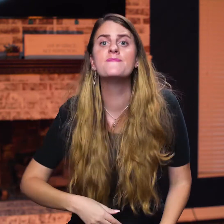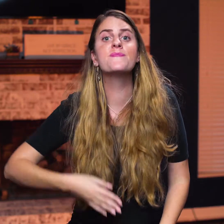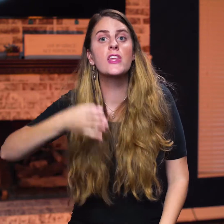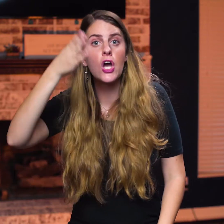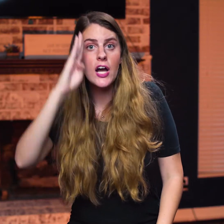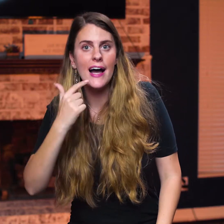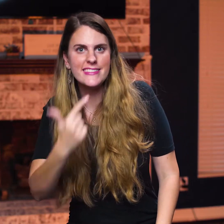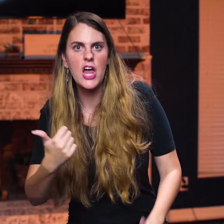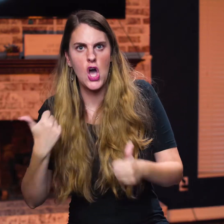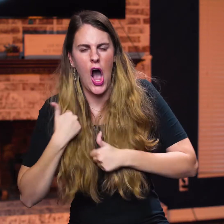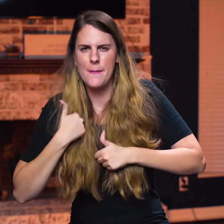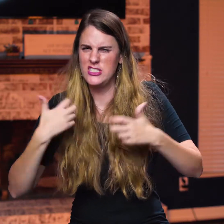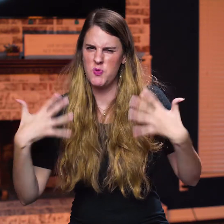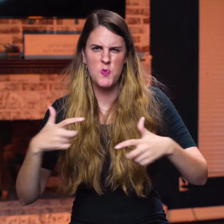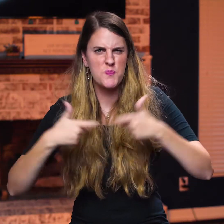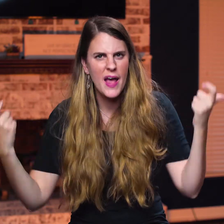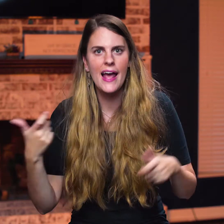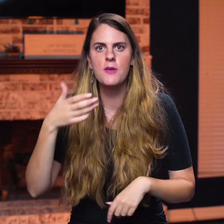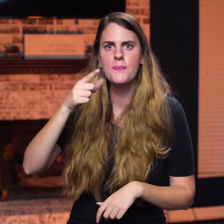But God says the army is too big.